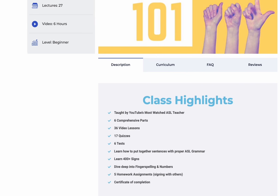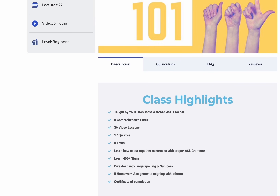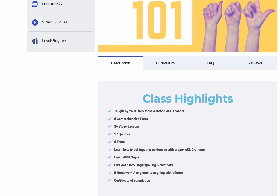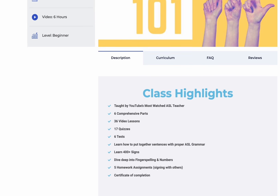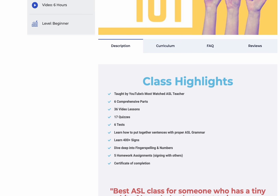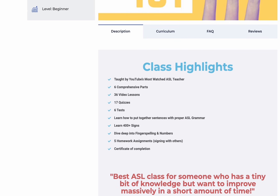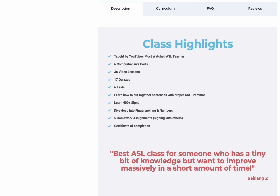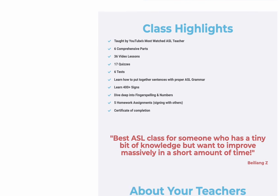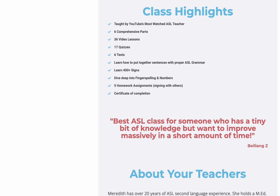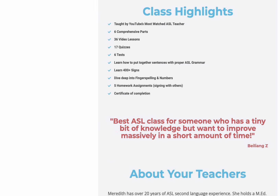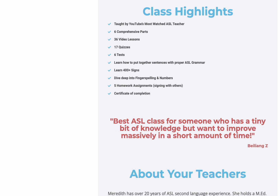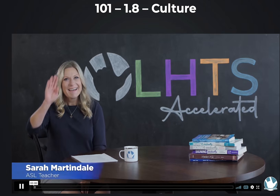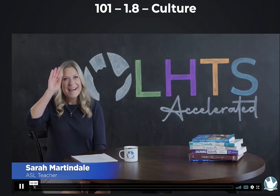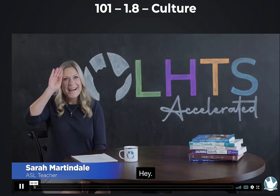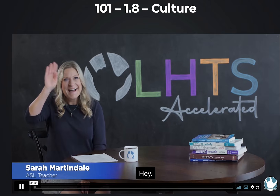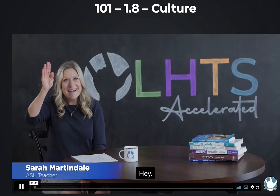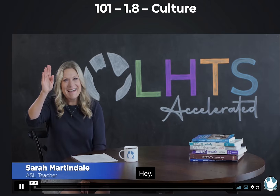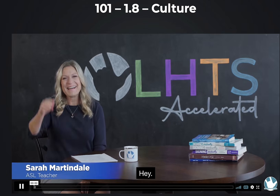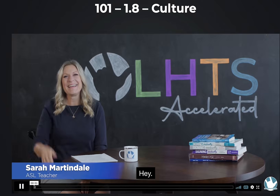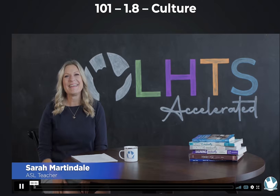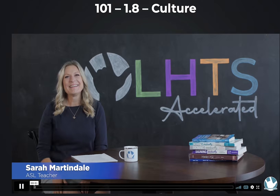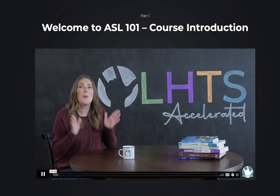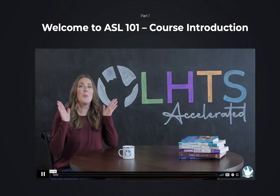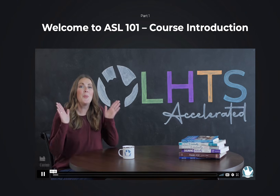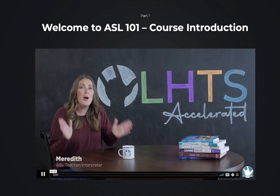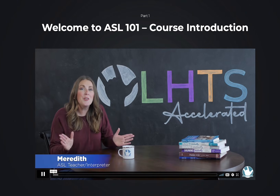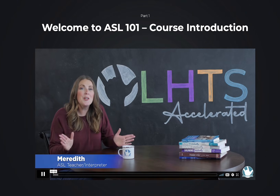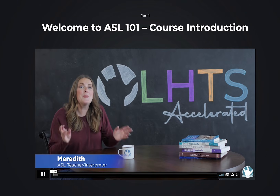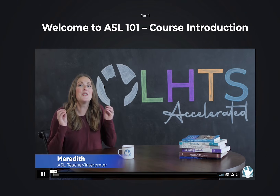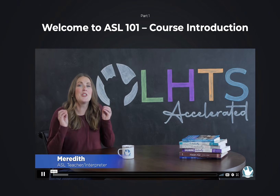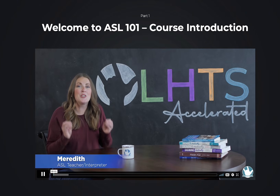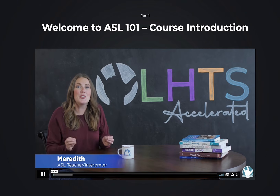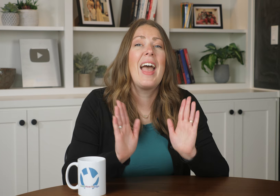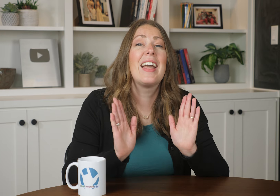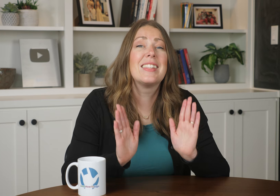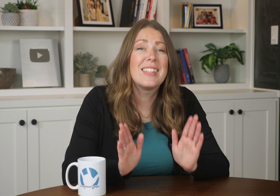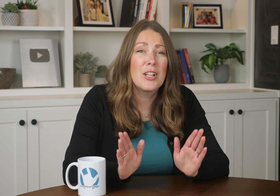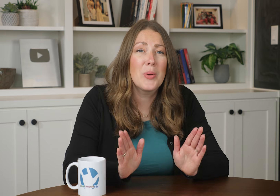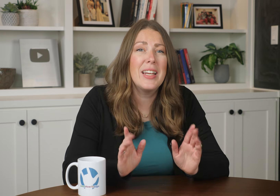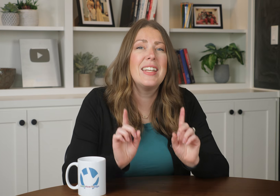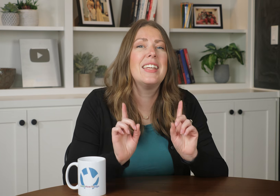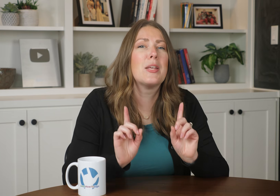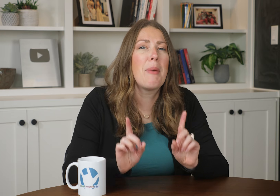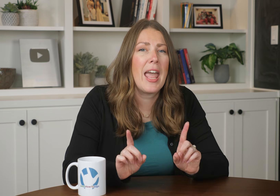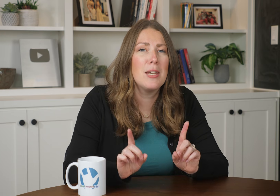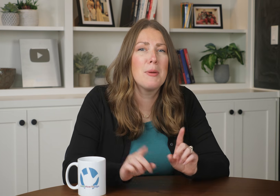course which is only available to our Learn How to Sign Accelerated members. Accelerated is a paid